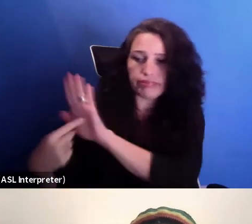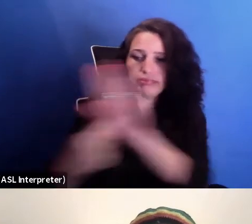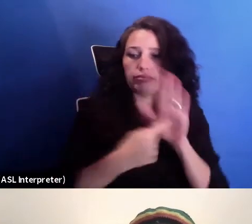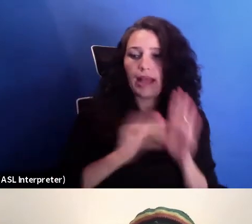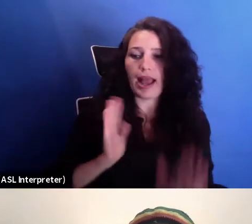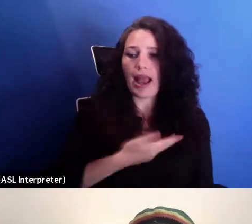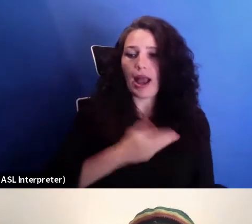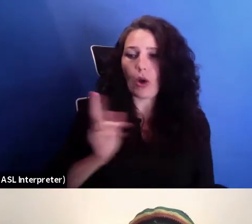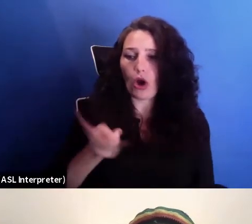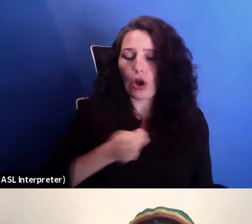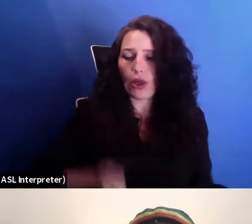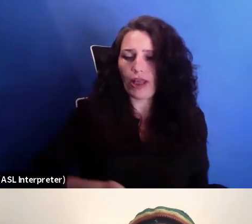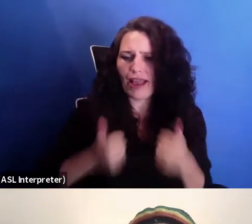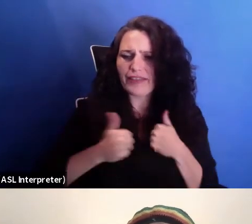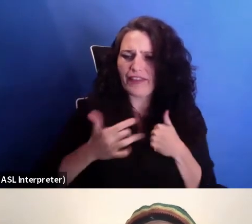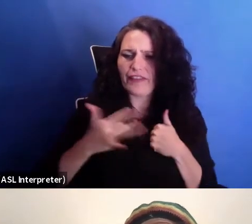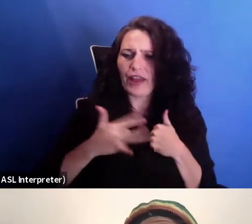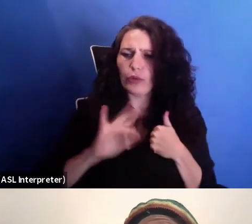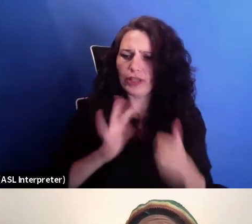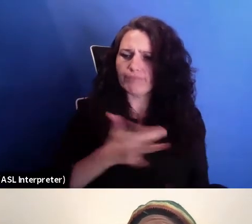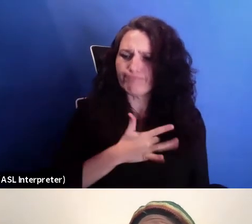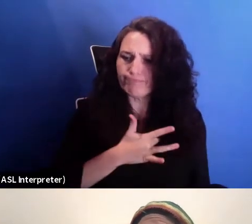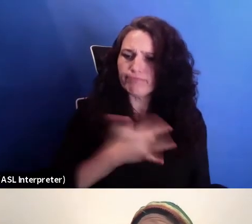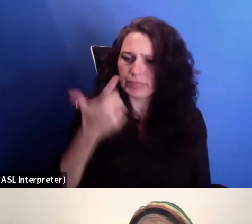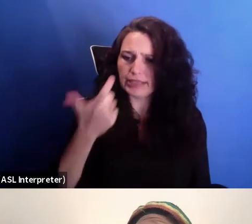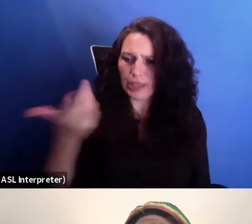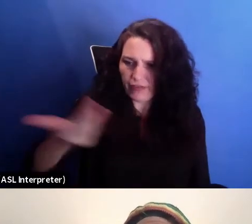was very meaningful. And just yesterday,